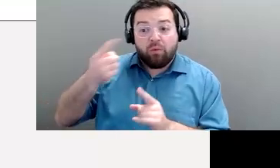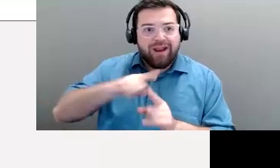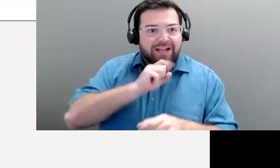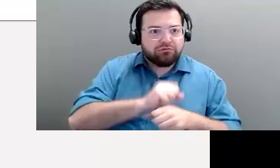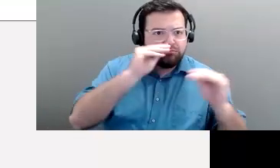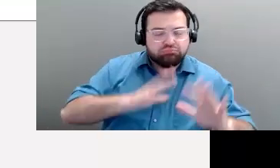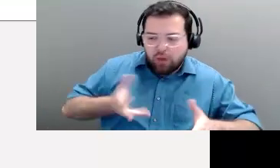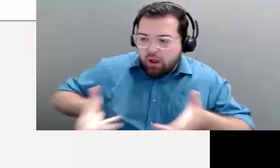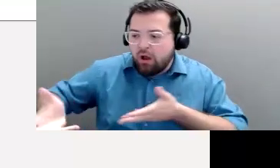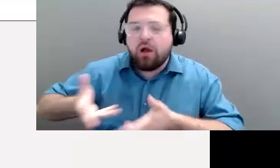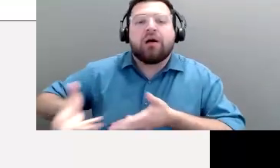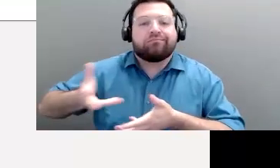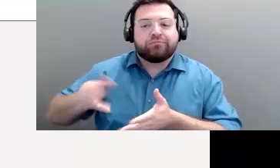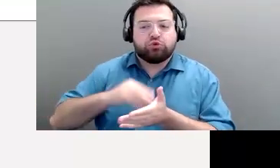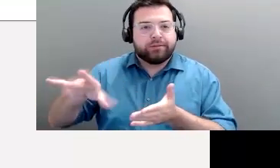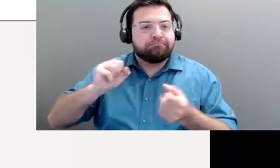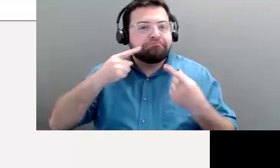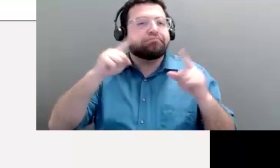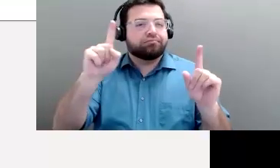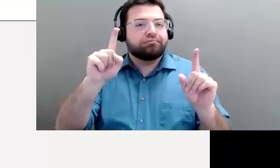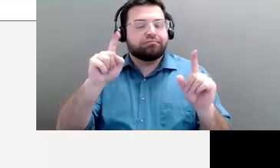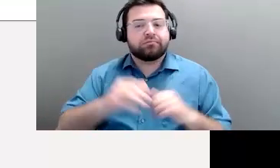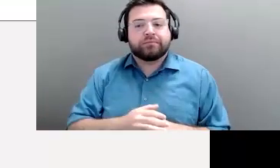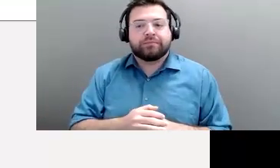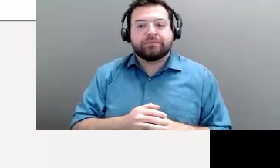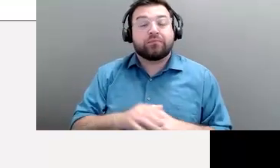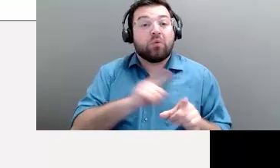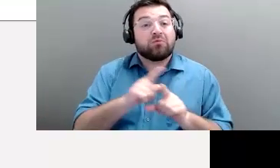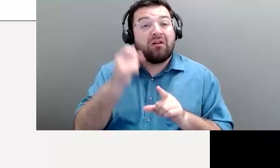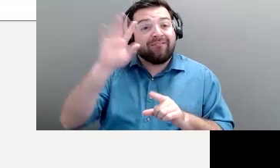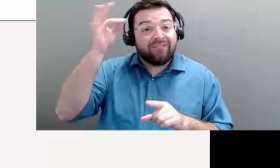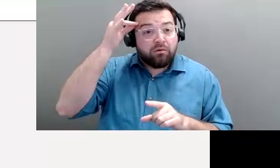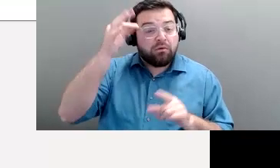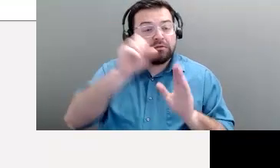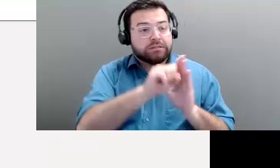It's also federal and state law for distance education courses.